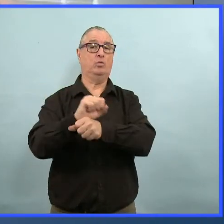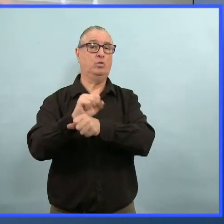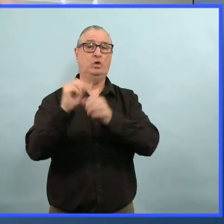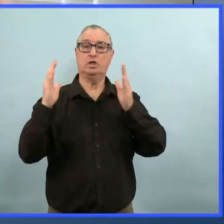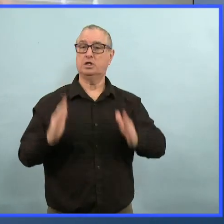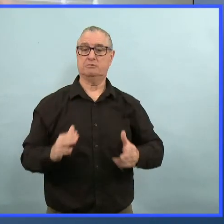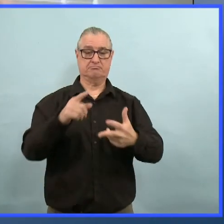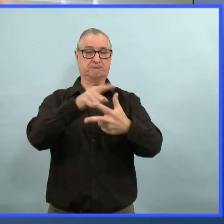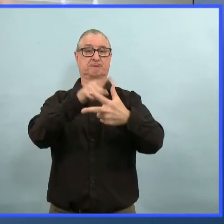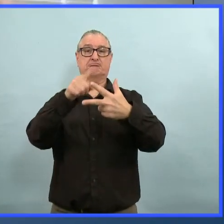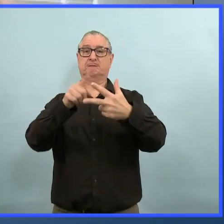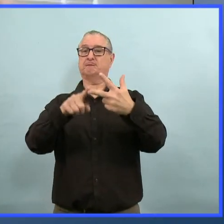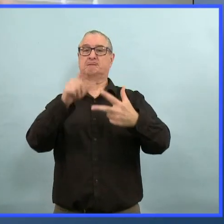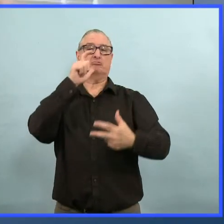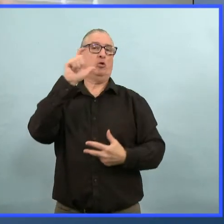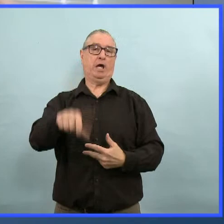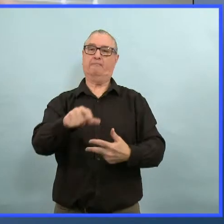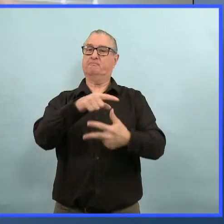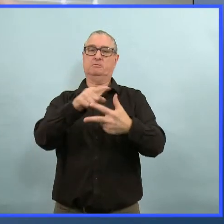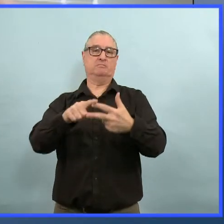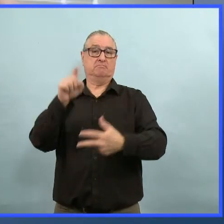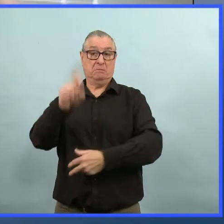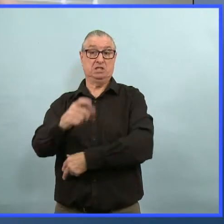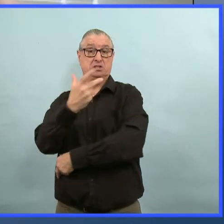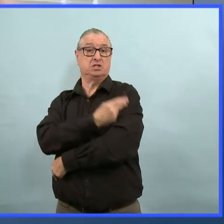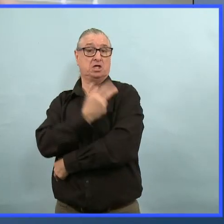so we know these coming weeks are a transition period